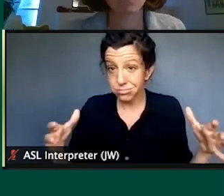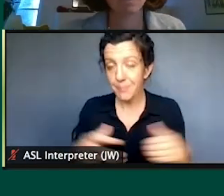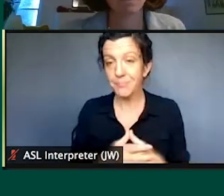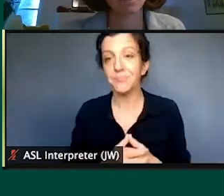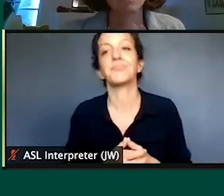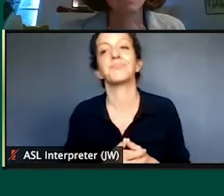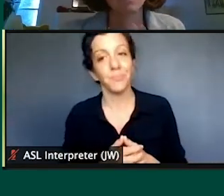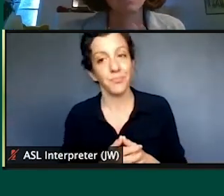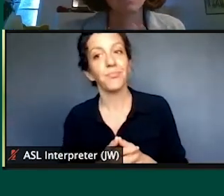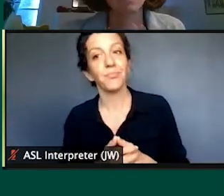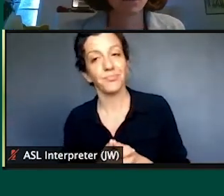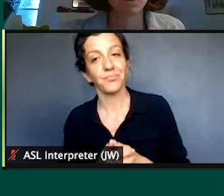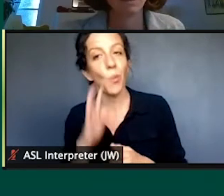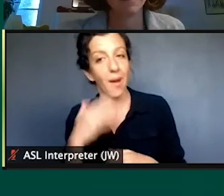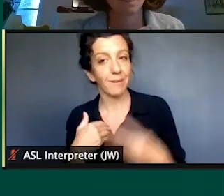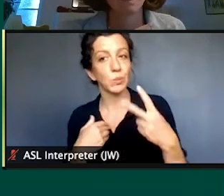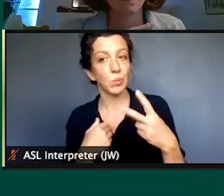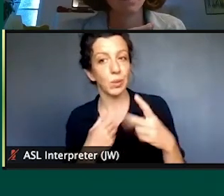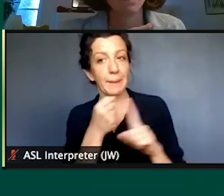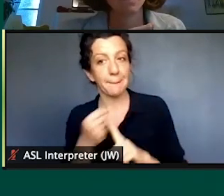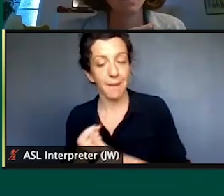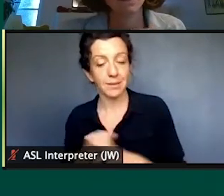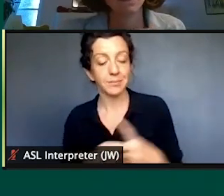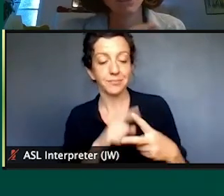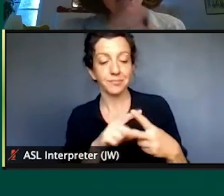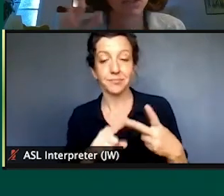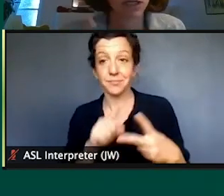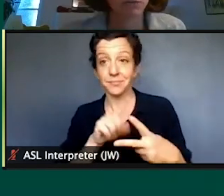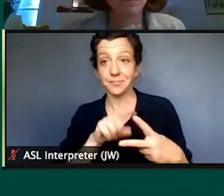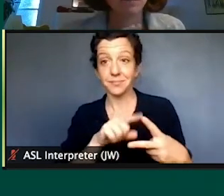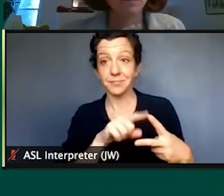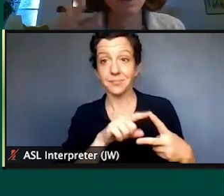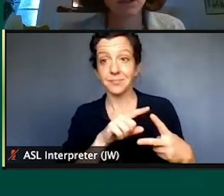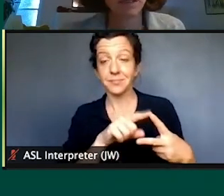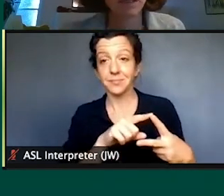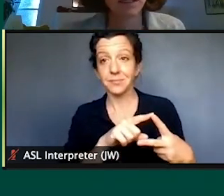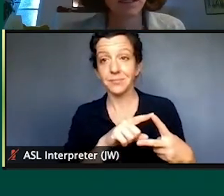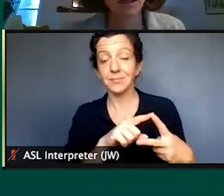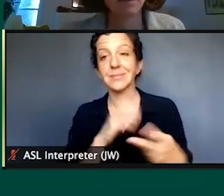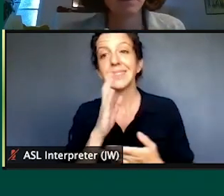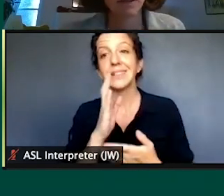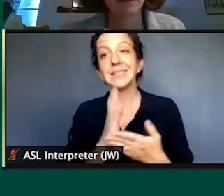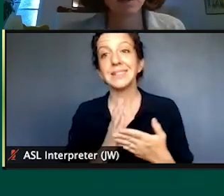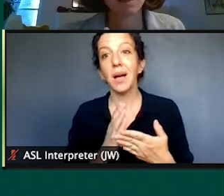And so the measure would change -- would reduce eligibility for that process,